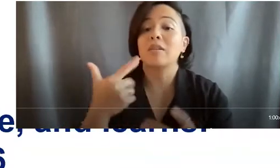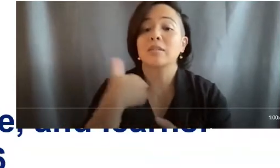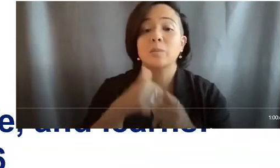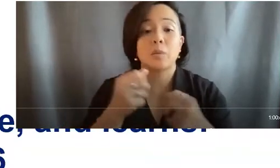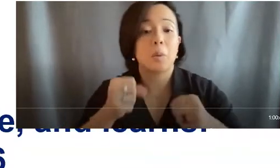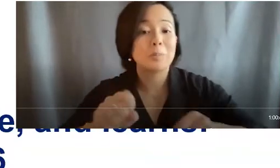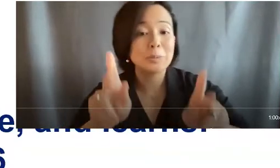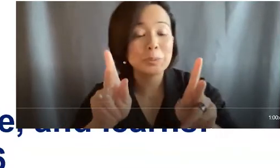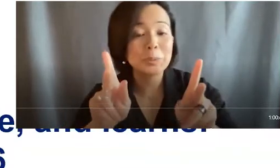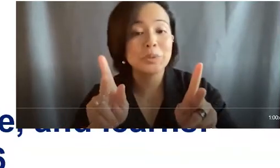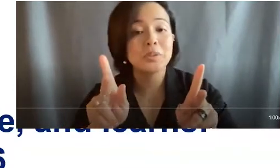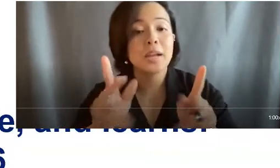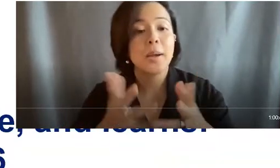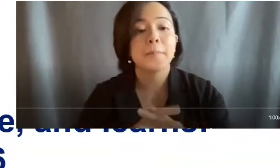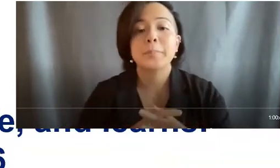Just as, as Feyi said, I've been involved in this in this area for a long time and and the